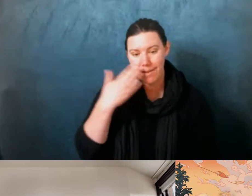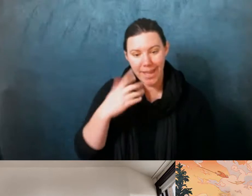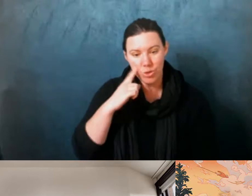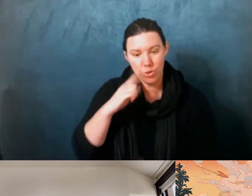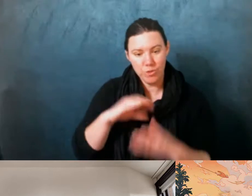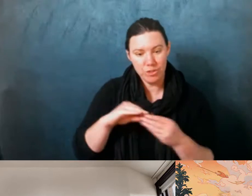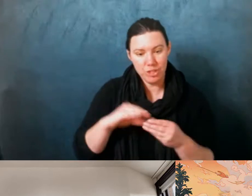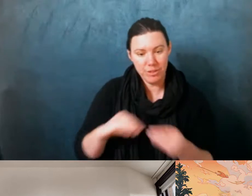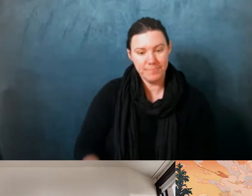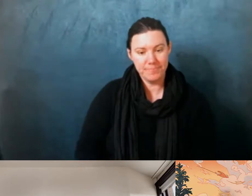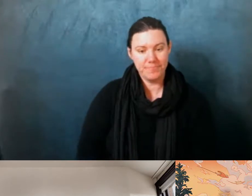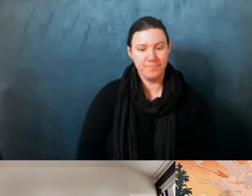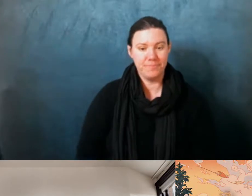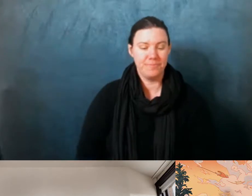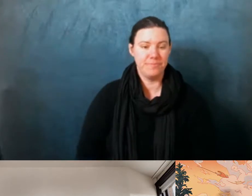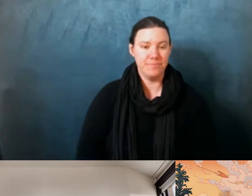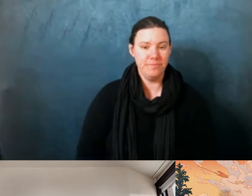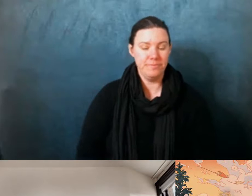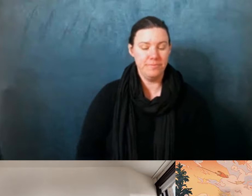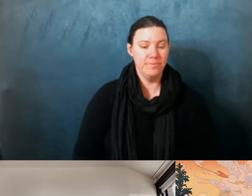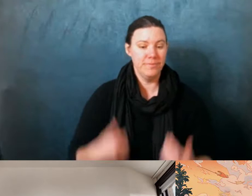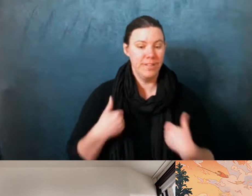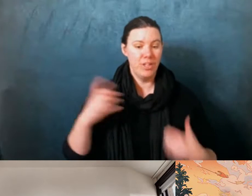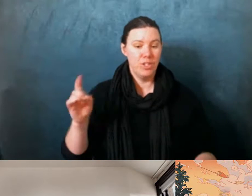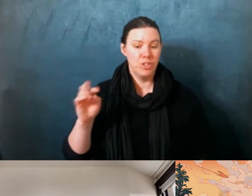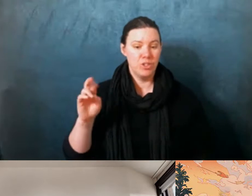[Ashley] We have Dr. Larry Jones. Go ahead and unmute yourself.